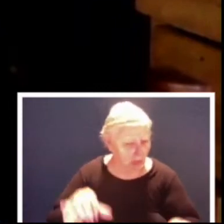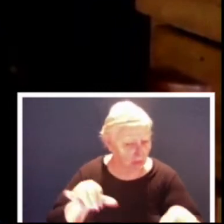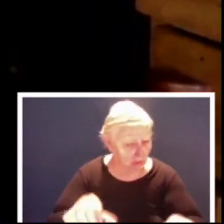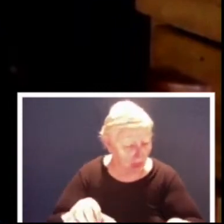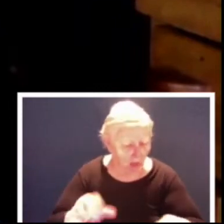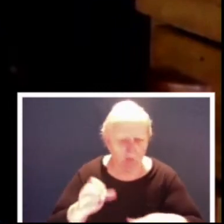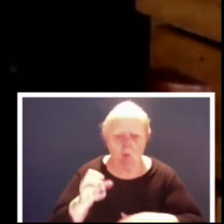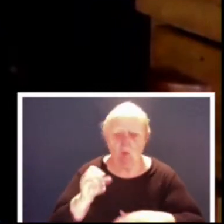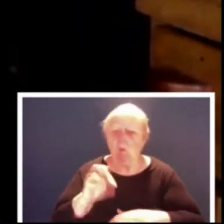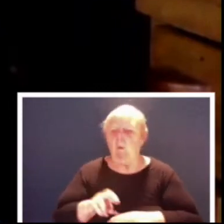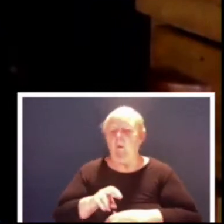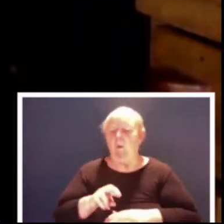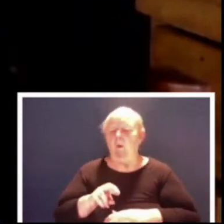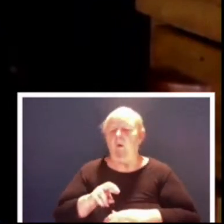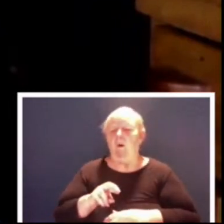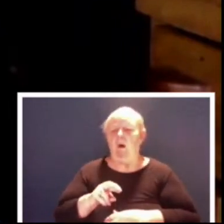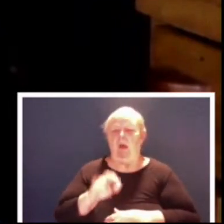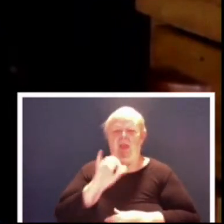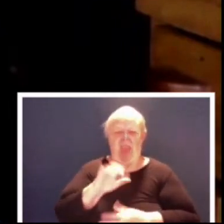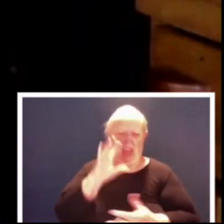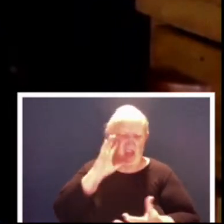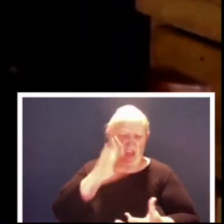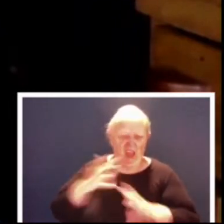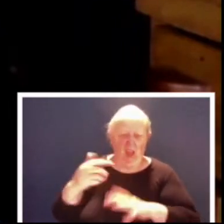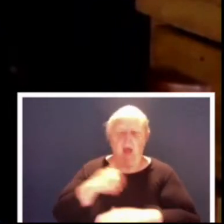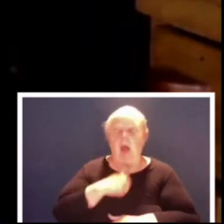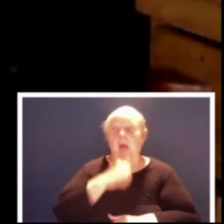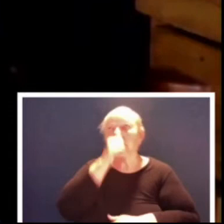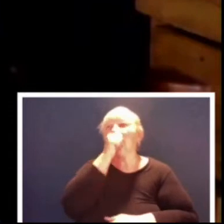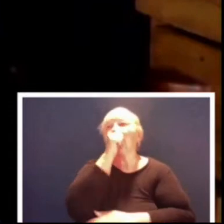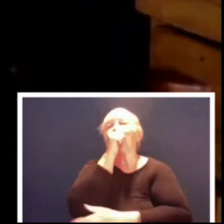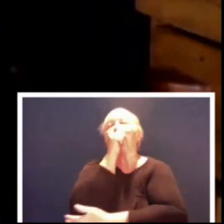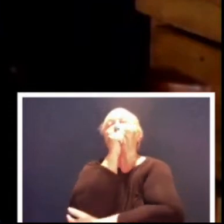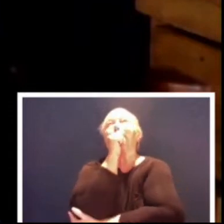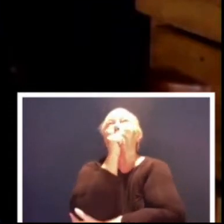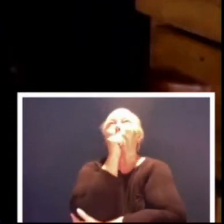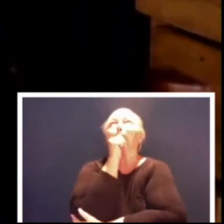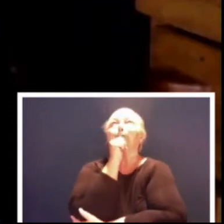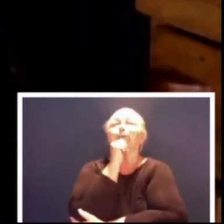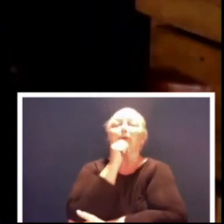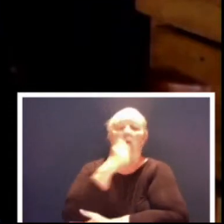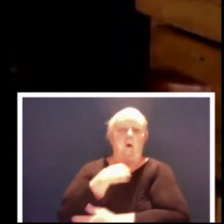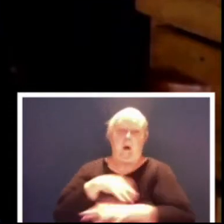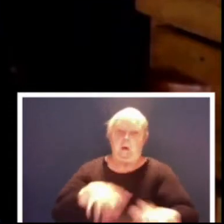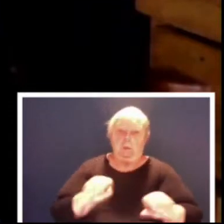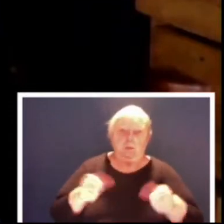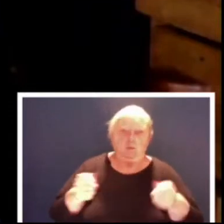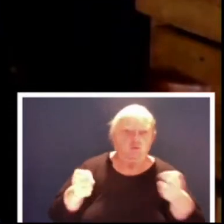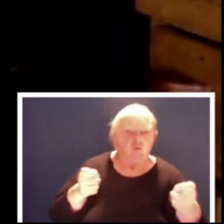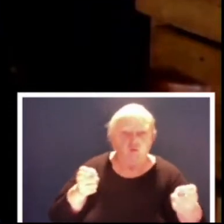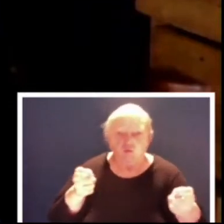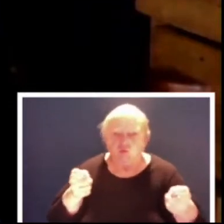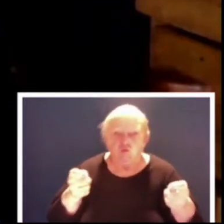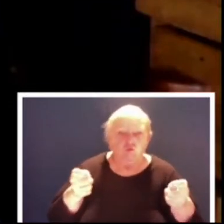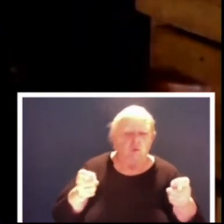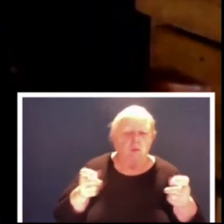or I'm gonna try to still control it, or whatever you do. Just noticing what your pattern is